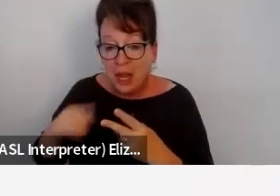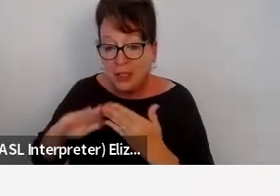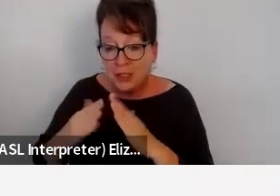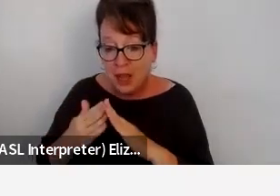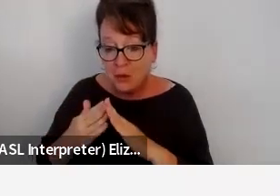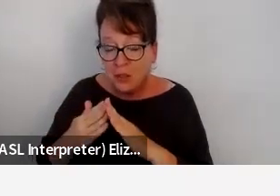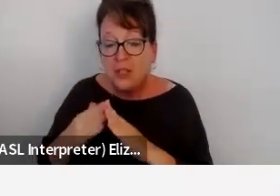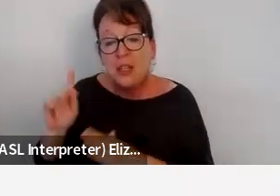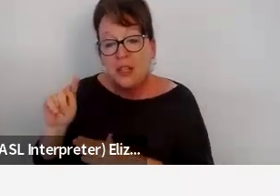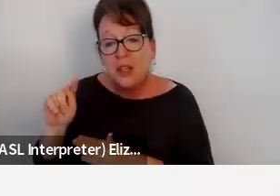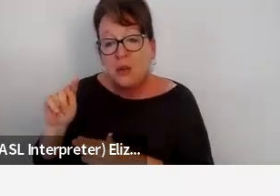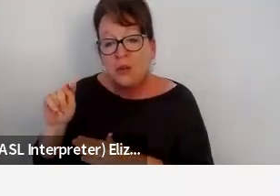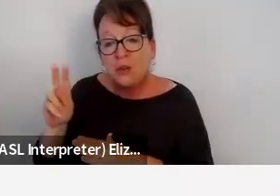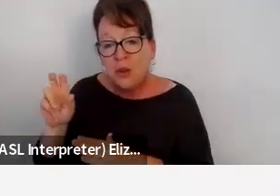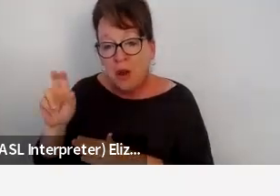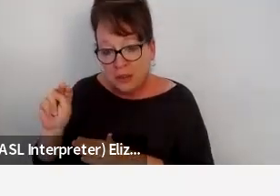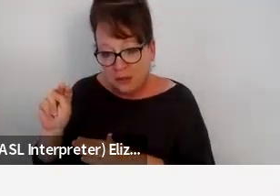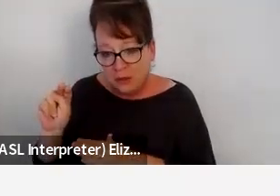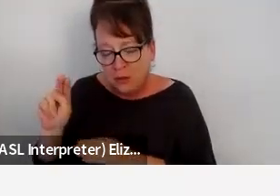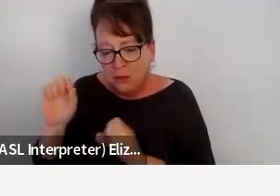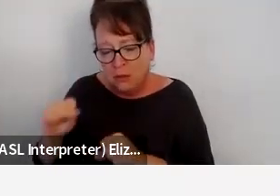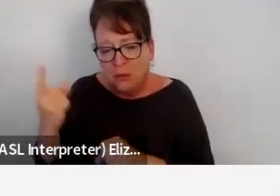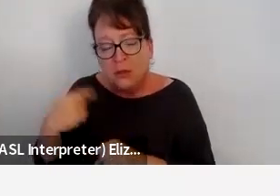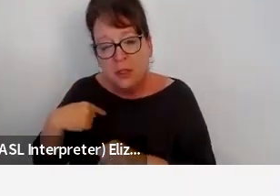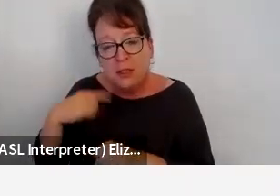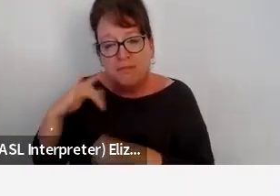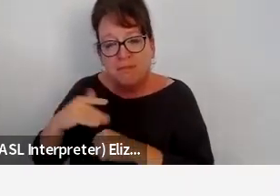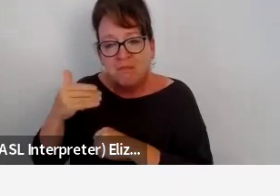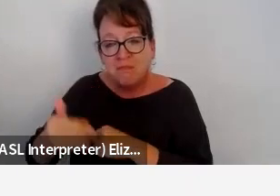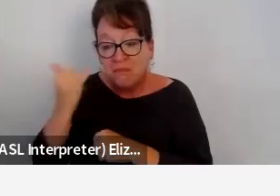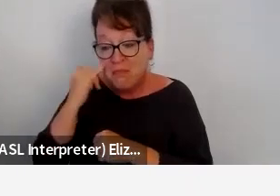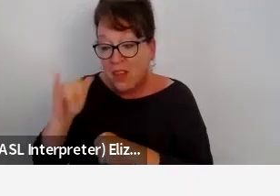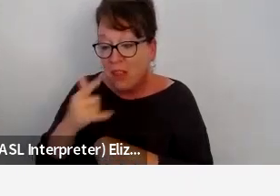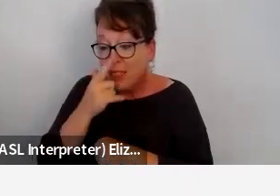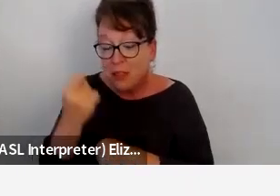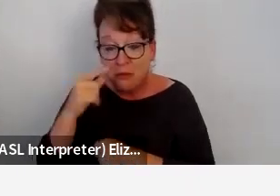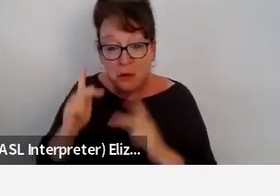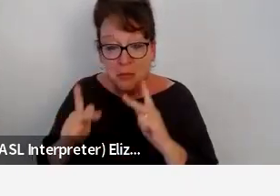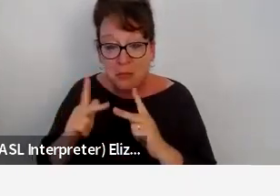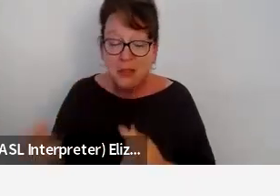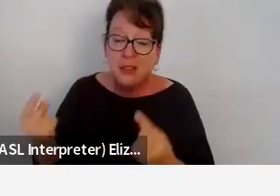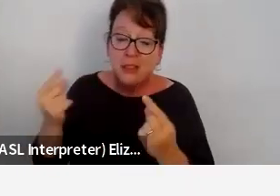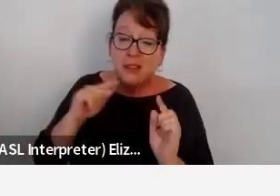the grant. So this infrastructure is intended to be used for that equipment. But also, on the next